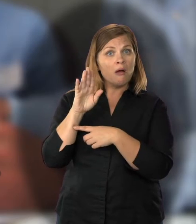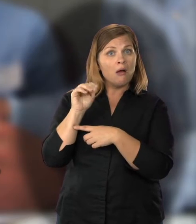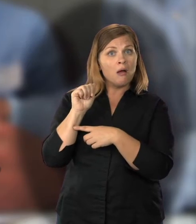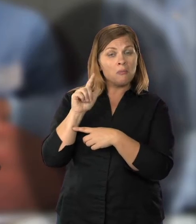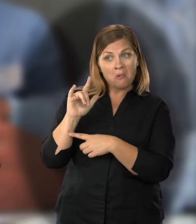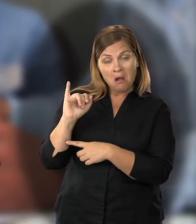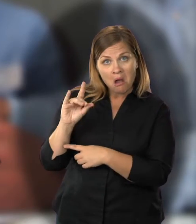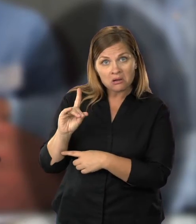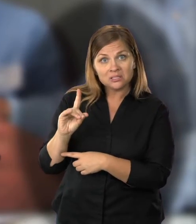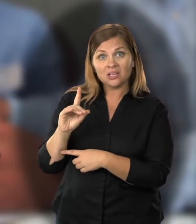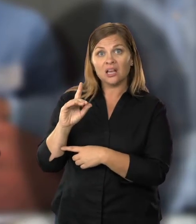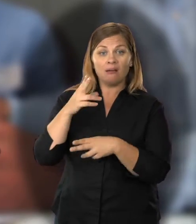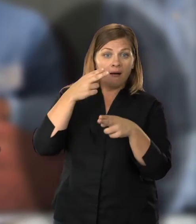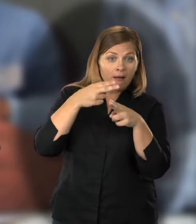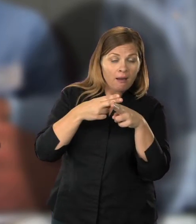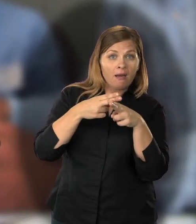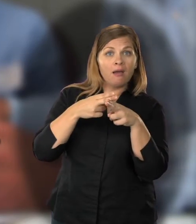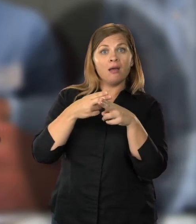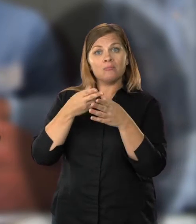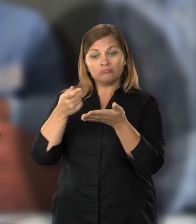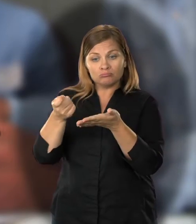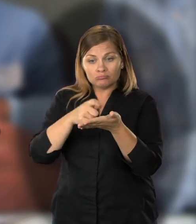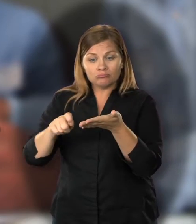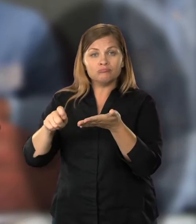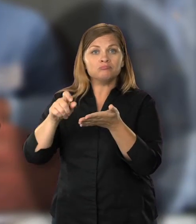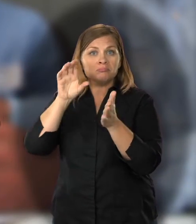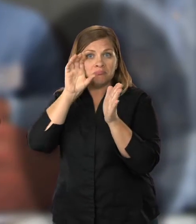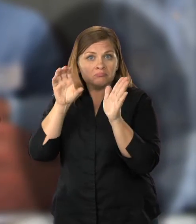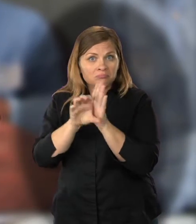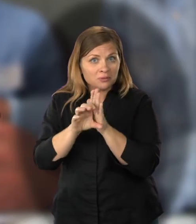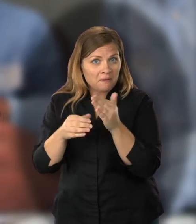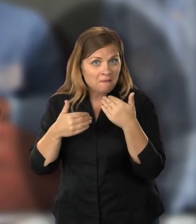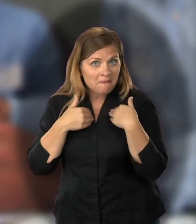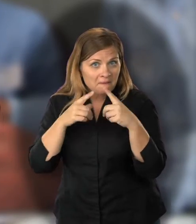tribal ID card with the name, signature and photo,